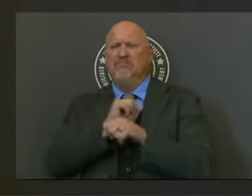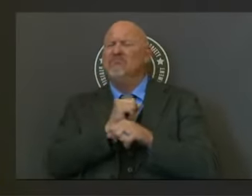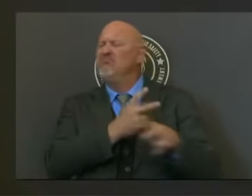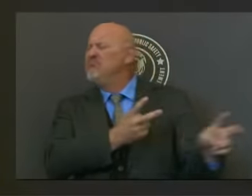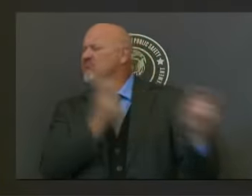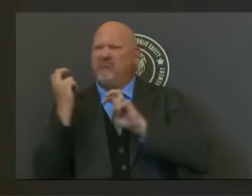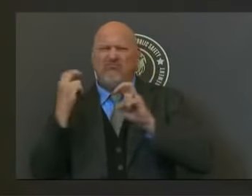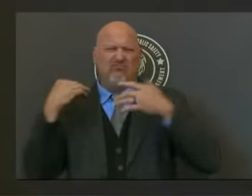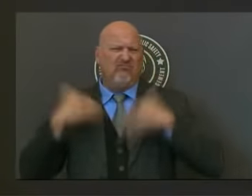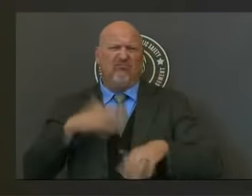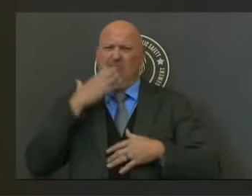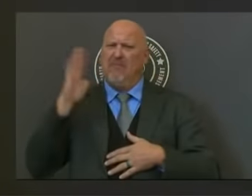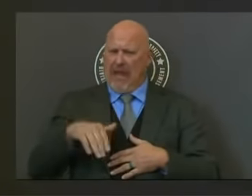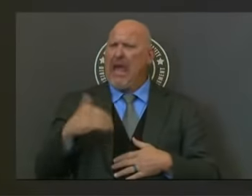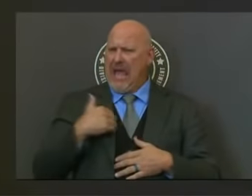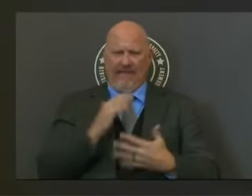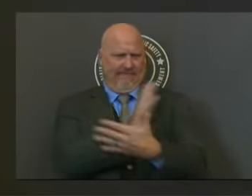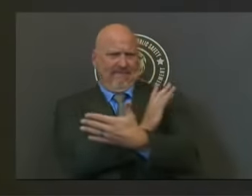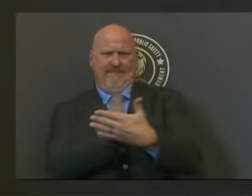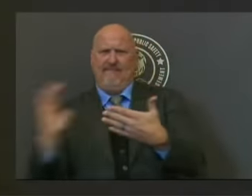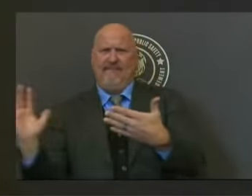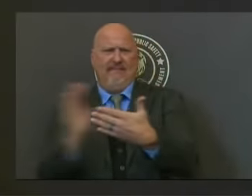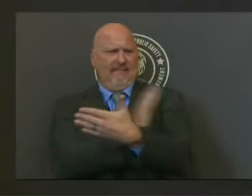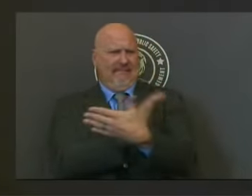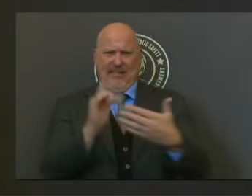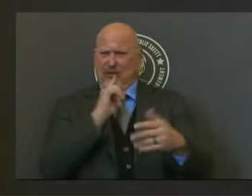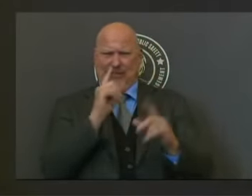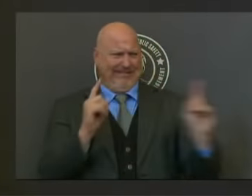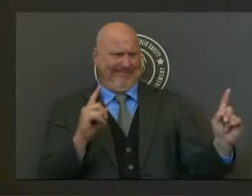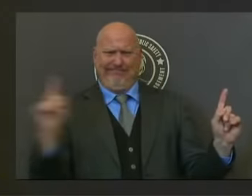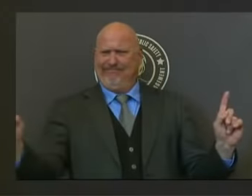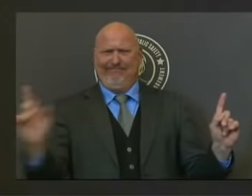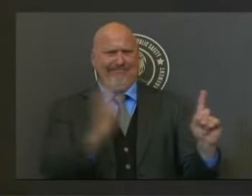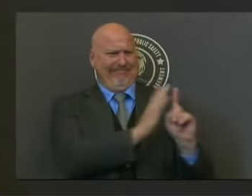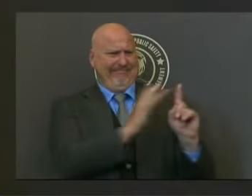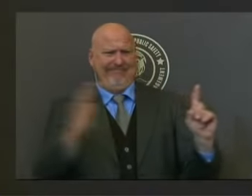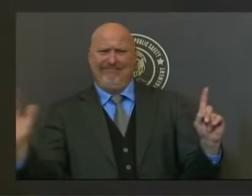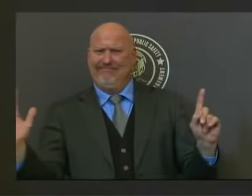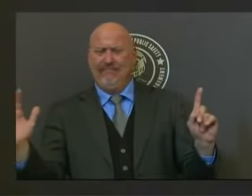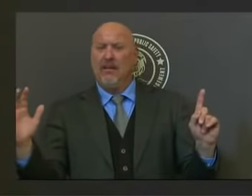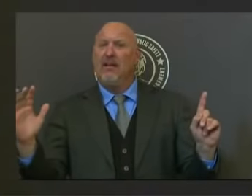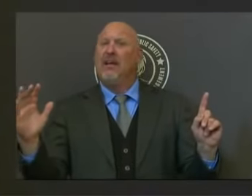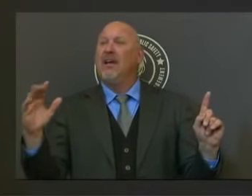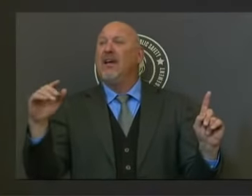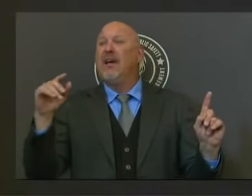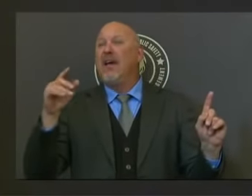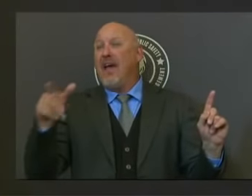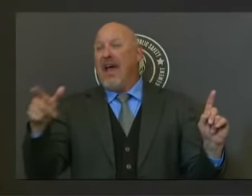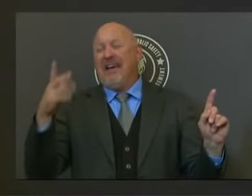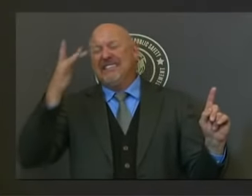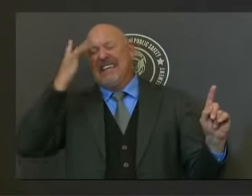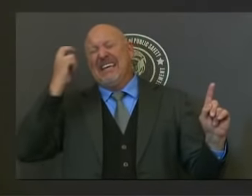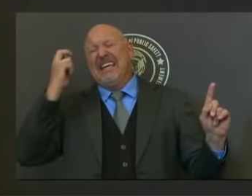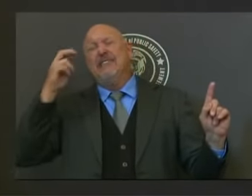you know from zero symptoms to death